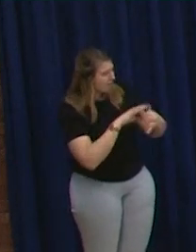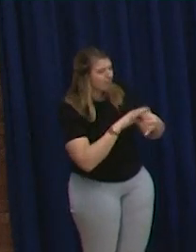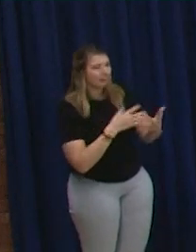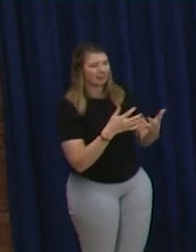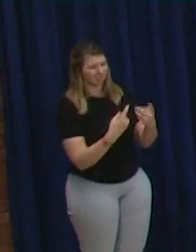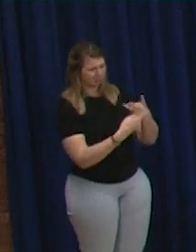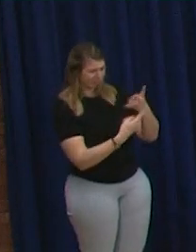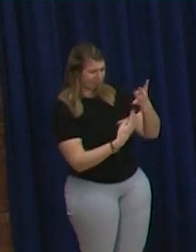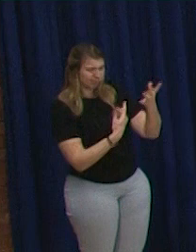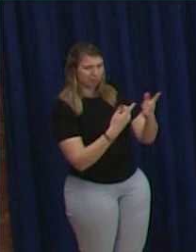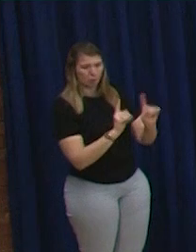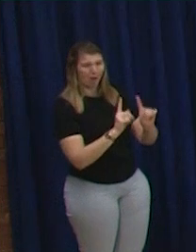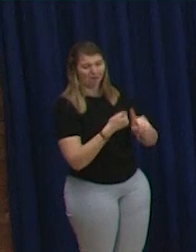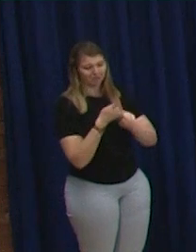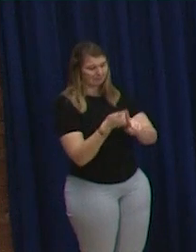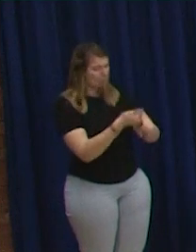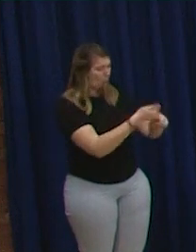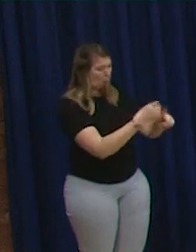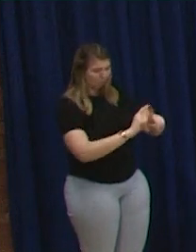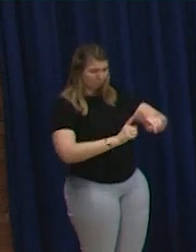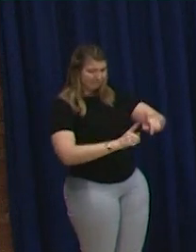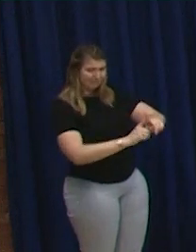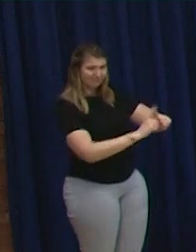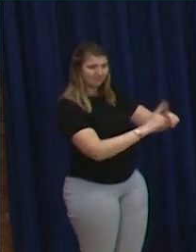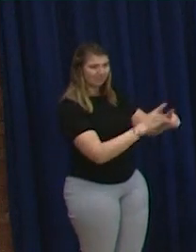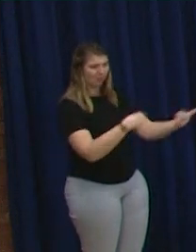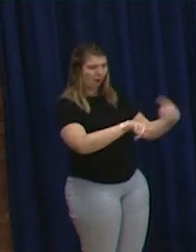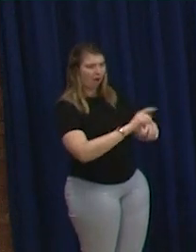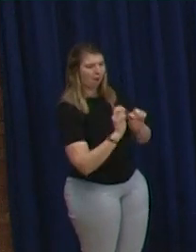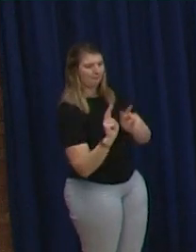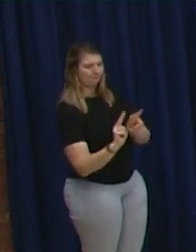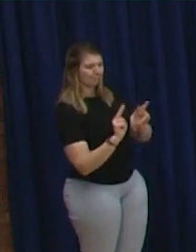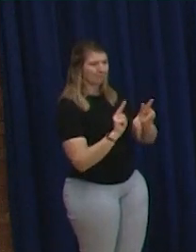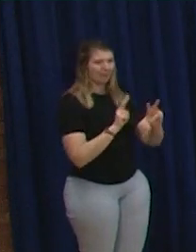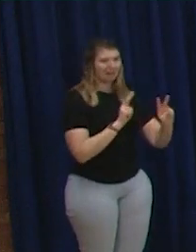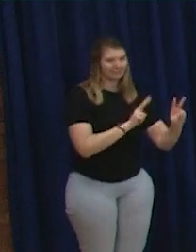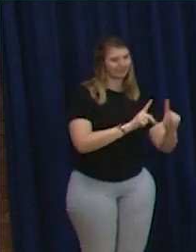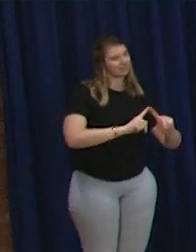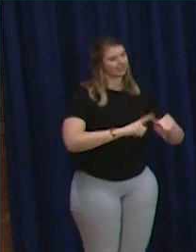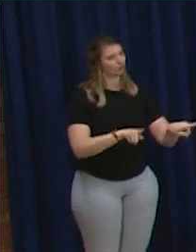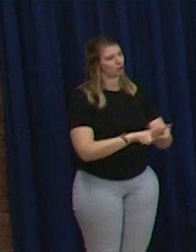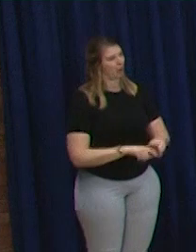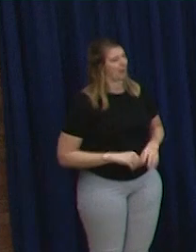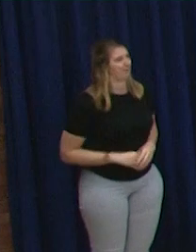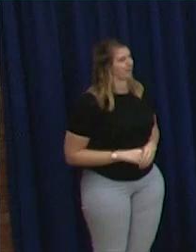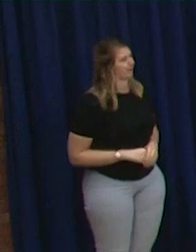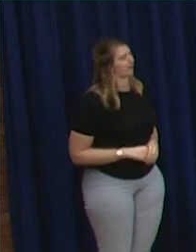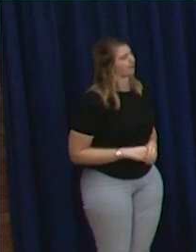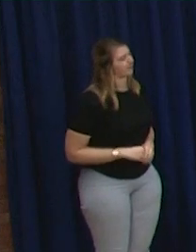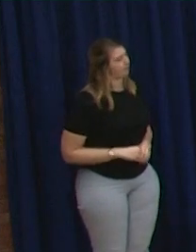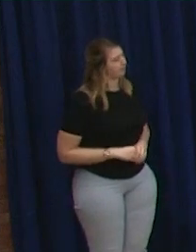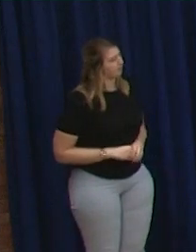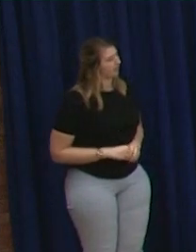the different ways that we do it; we all have a slightly different perspective. But I feel kind